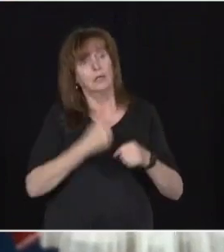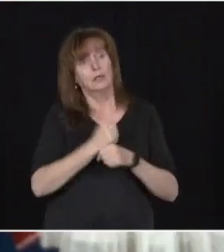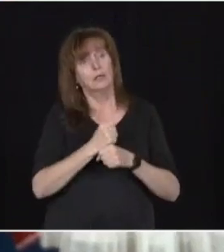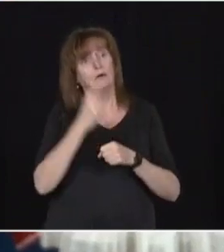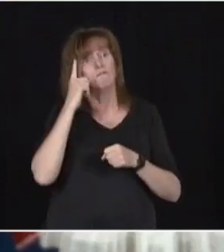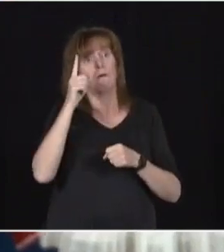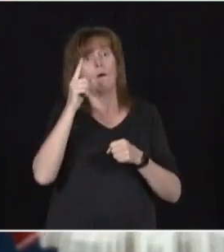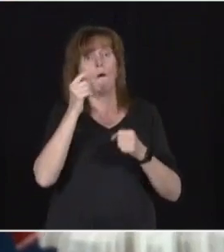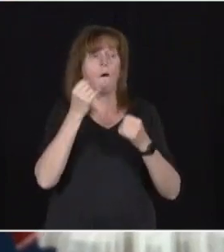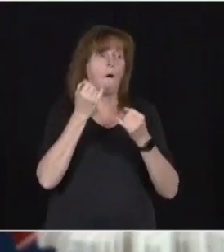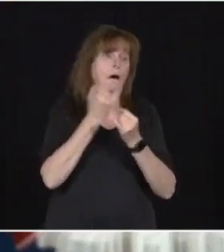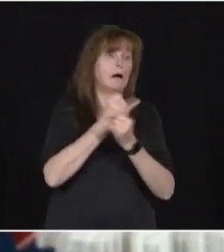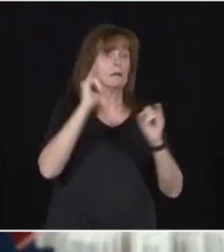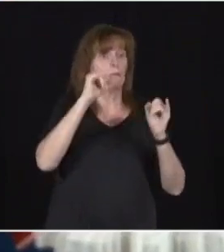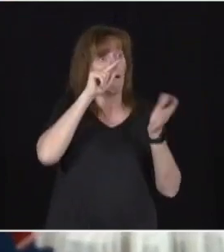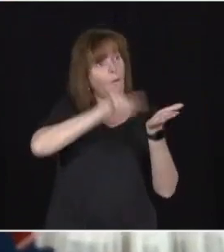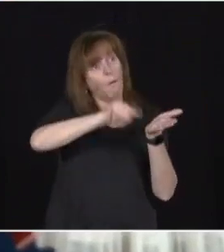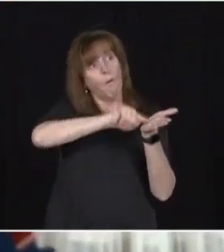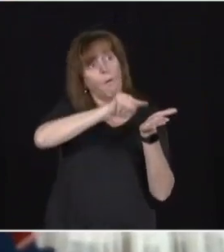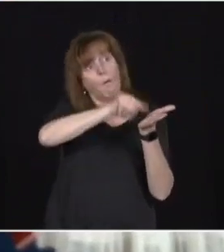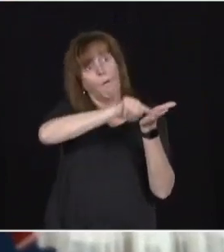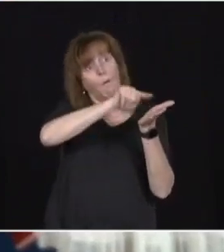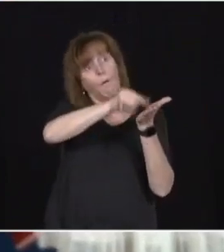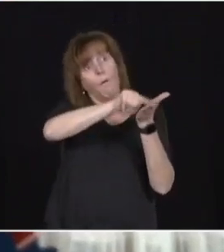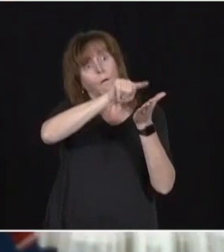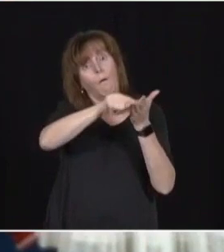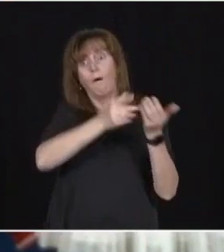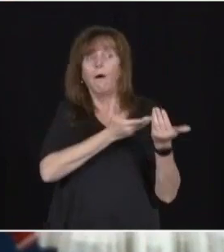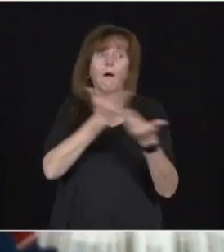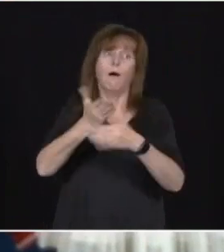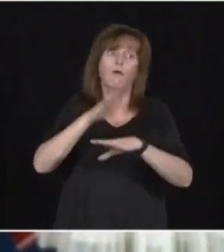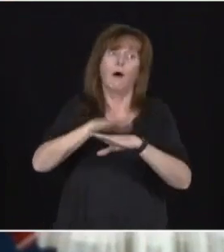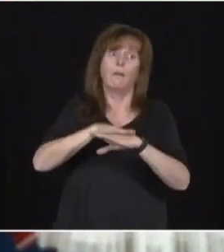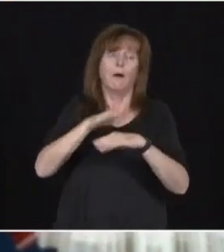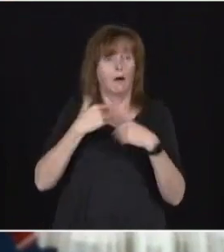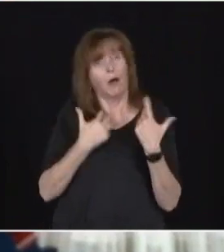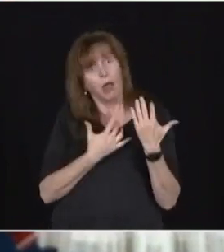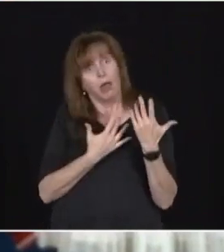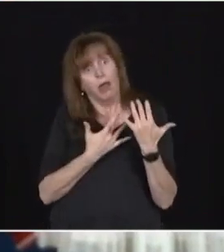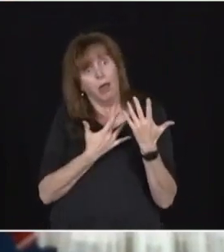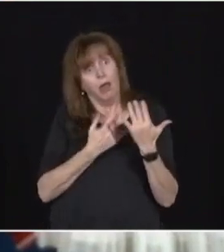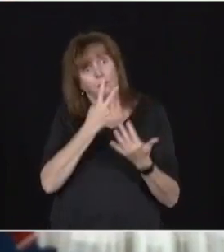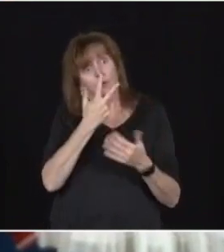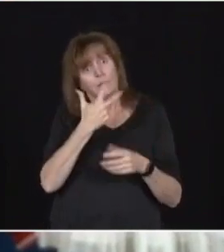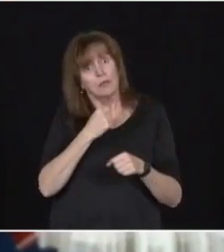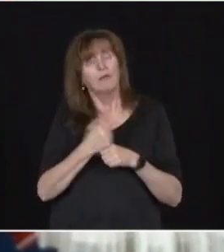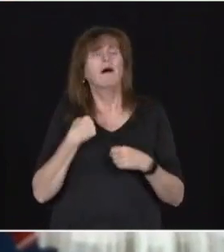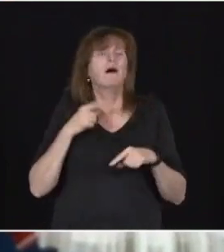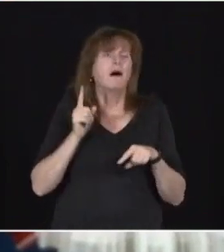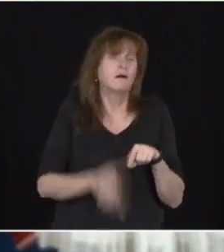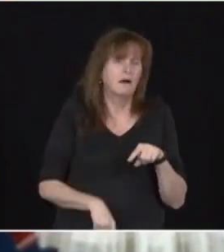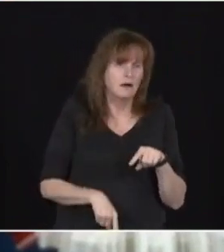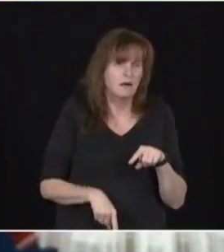three and half years for an acquired E to give us recommendations. At the end of the dam responsible to make sure